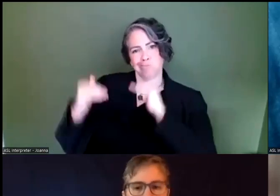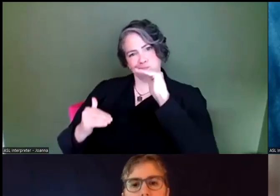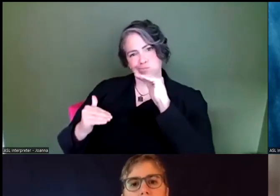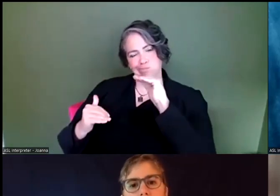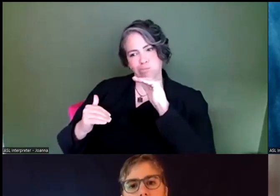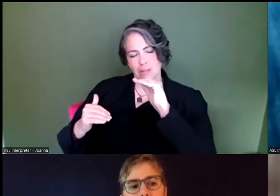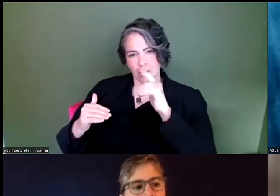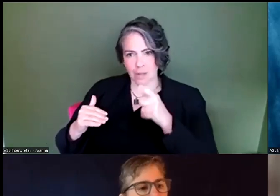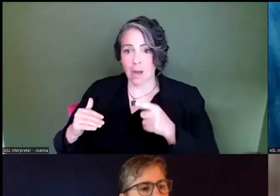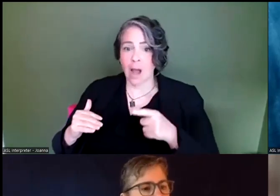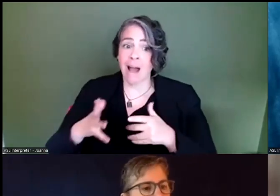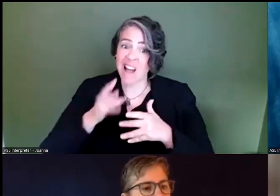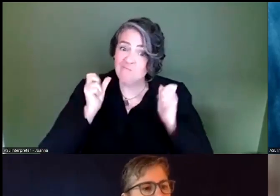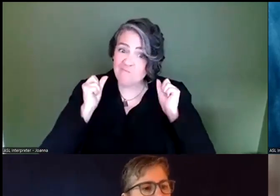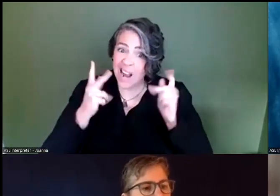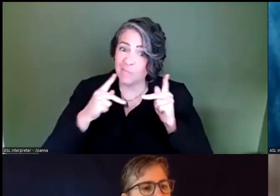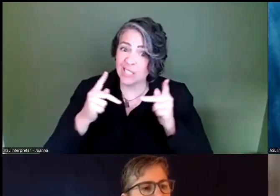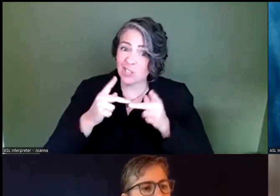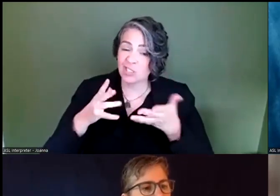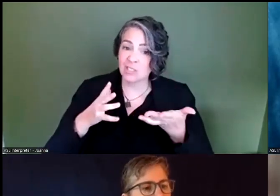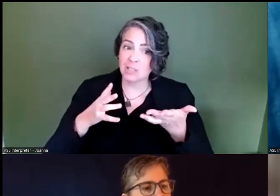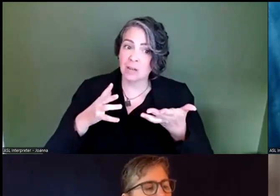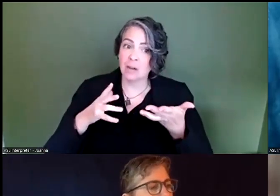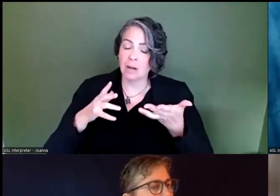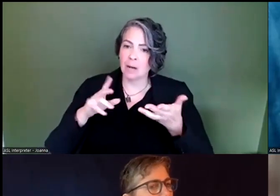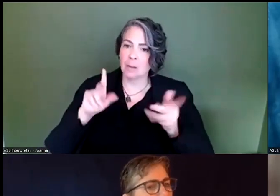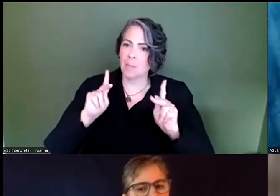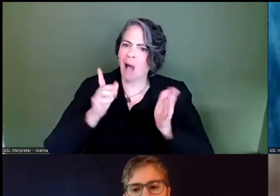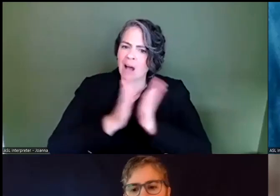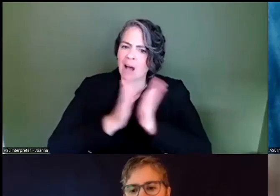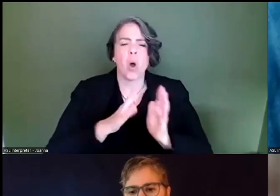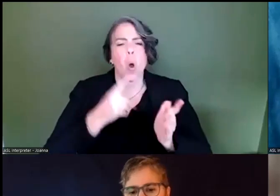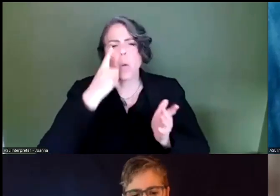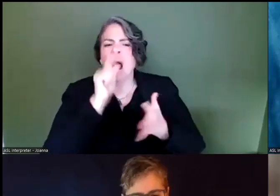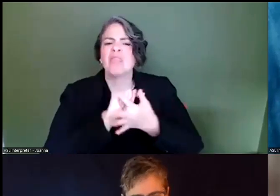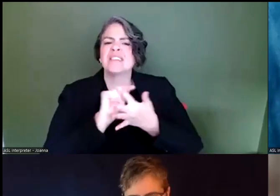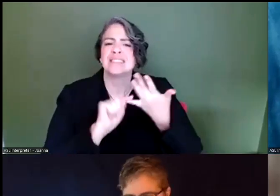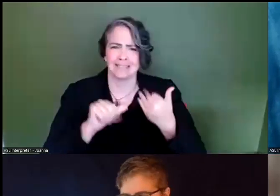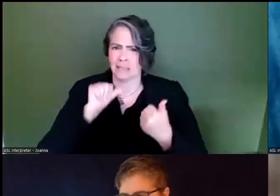stuff out of their role, people are unaware of the different roles that Recovery Coaches